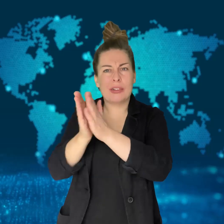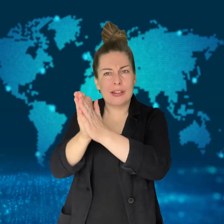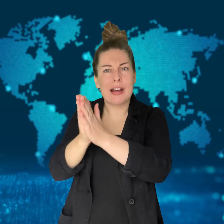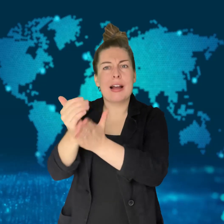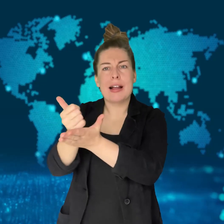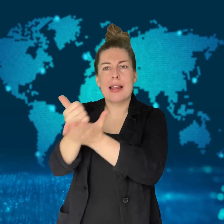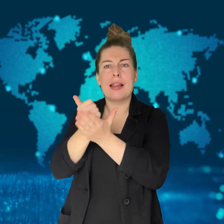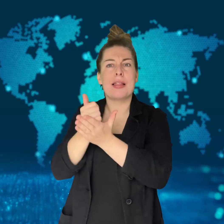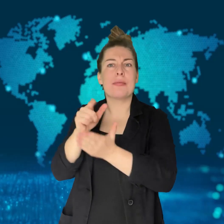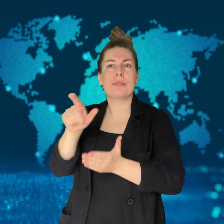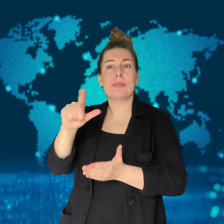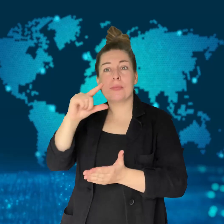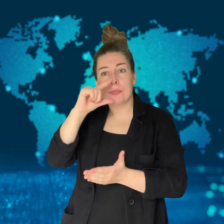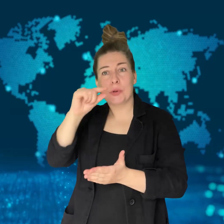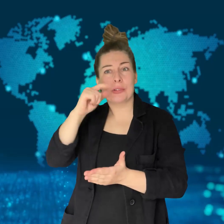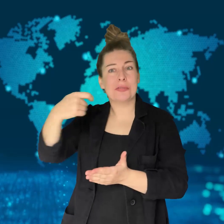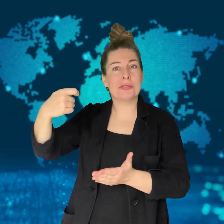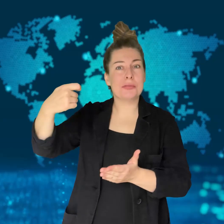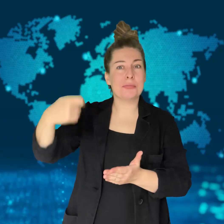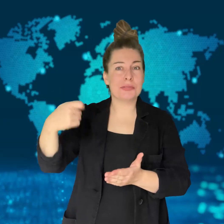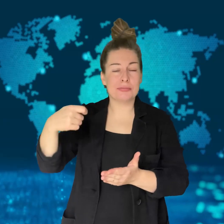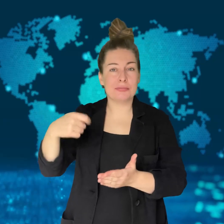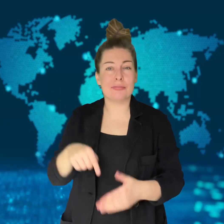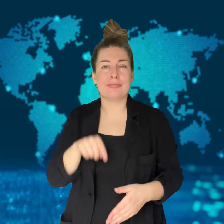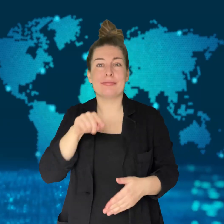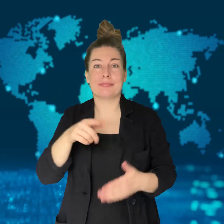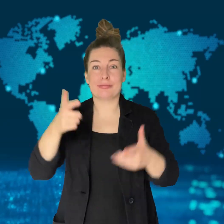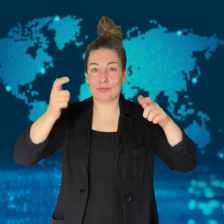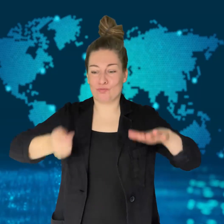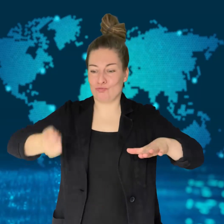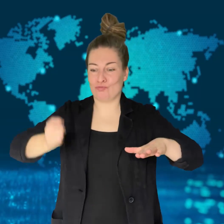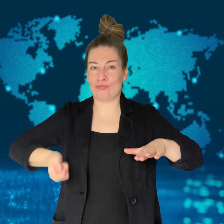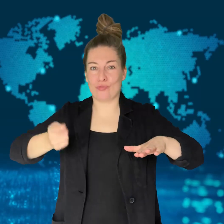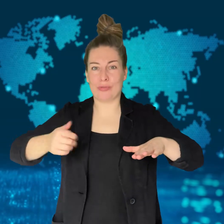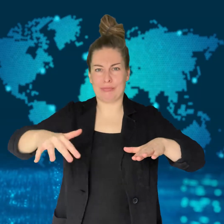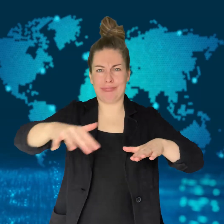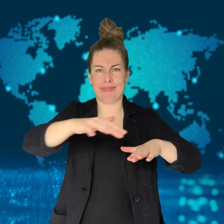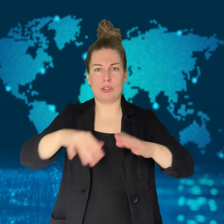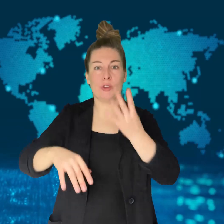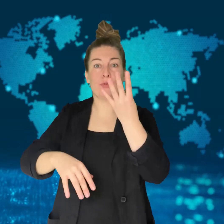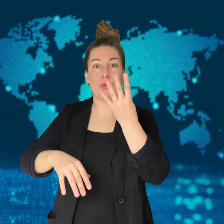Four of the children collapsed in court, weak and exhausted,